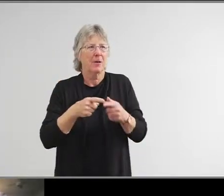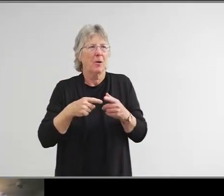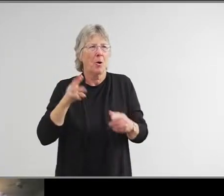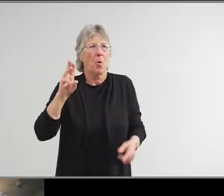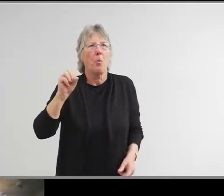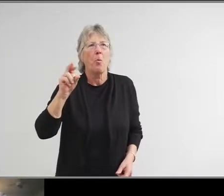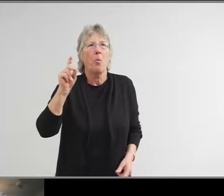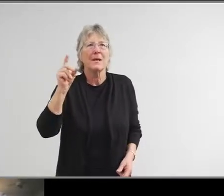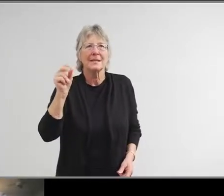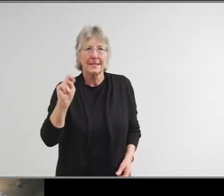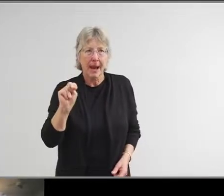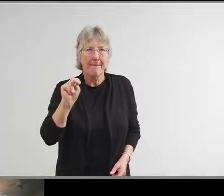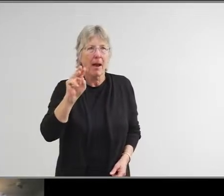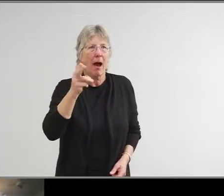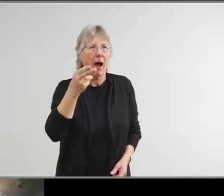And would you lead us in the pledge?